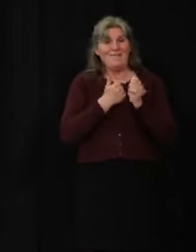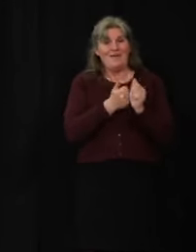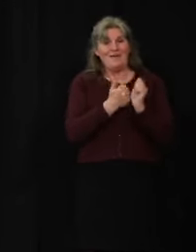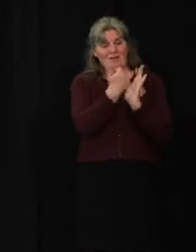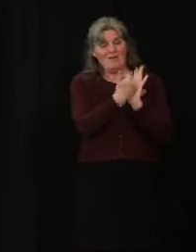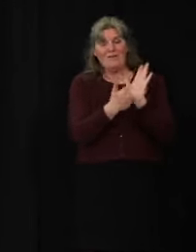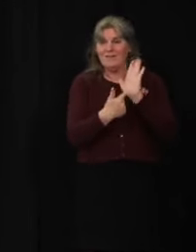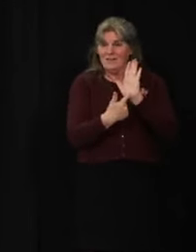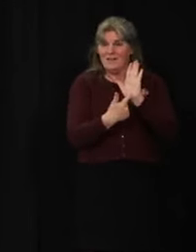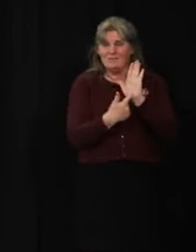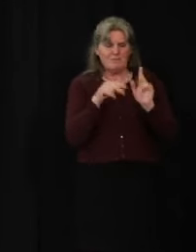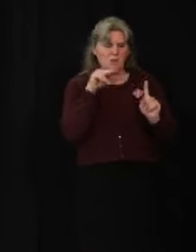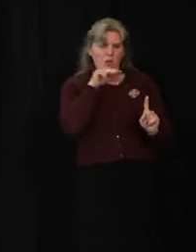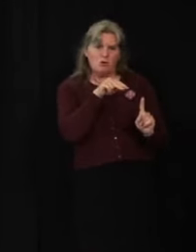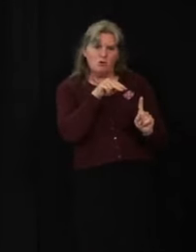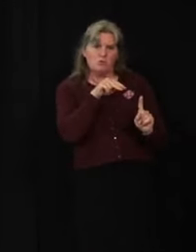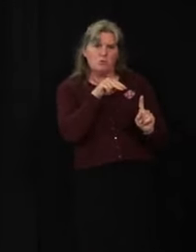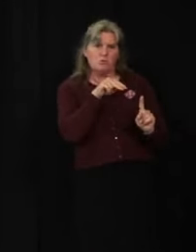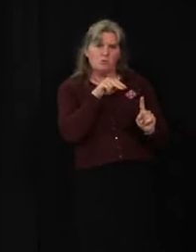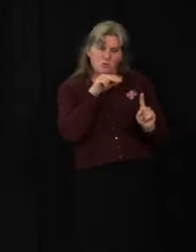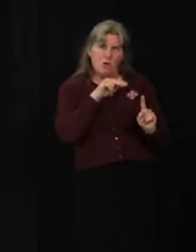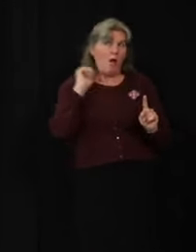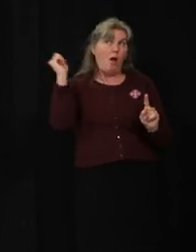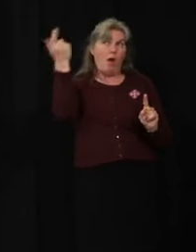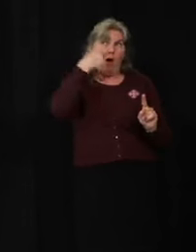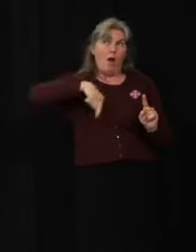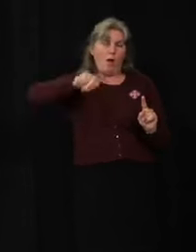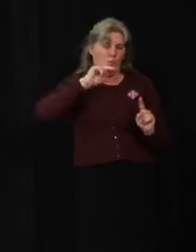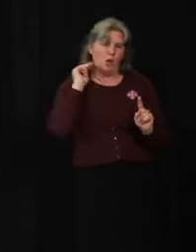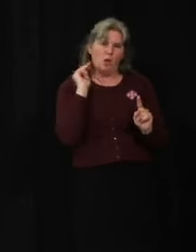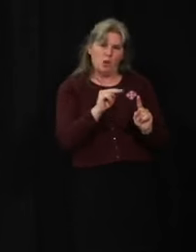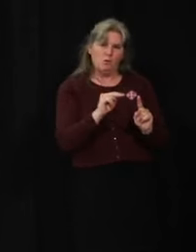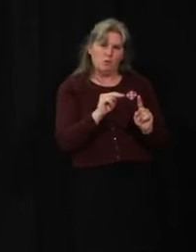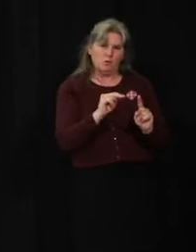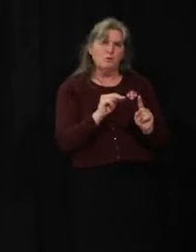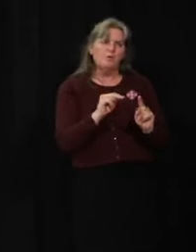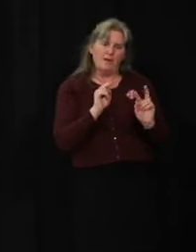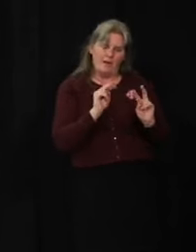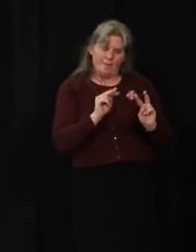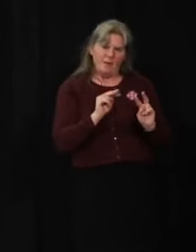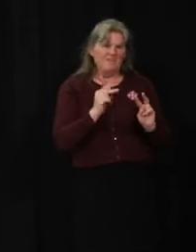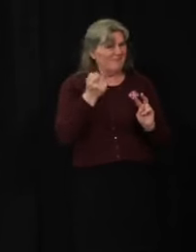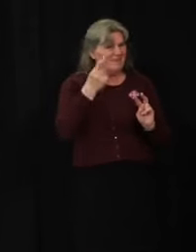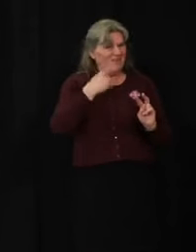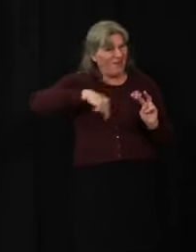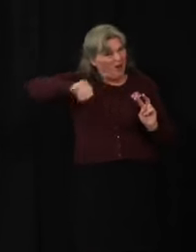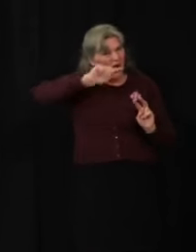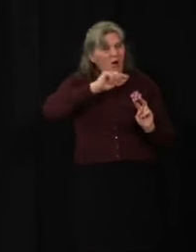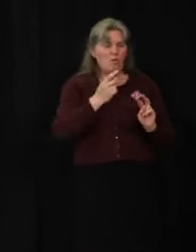important that is. But at the same time, if we are opening up the campgrounds that means that you do have an